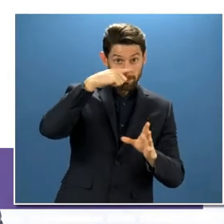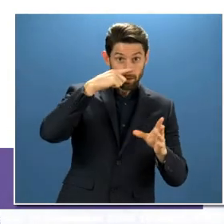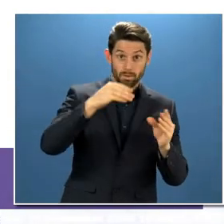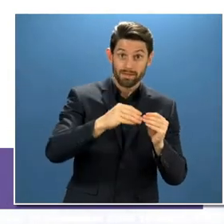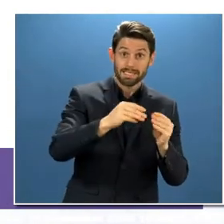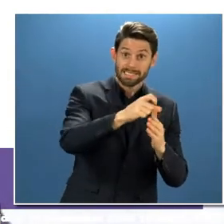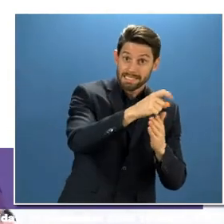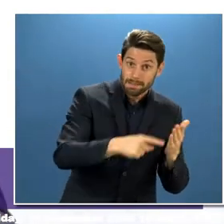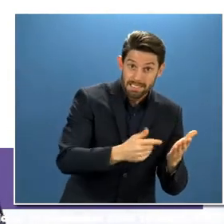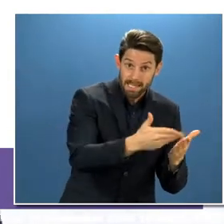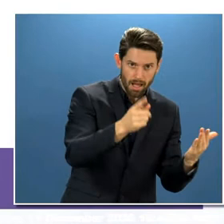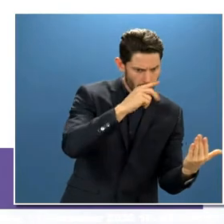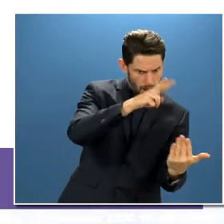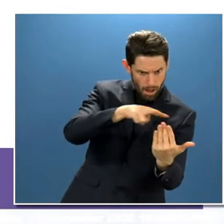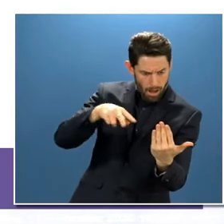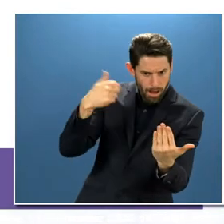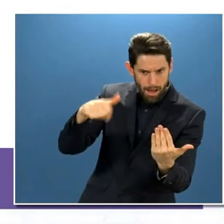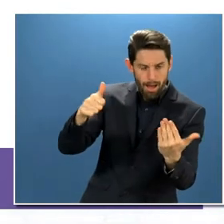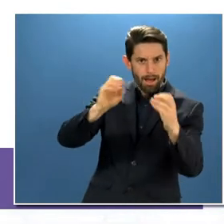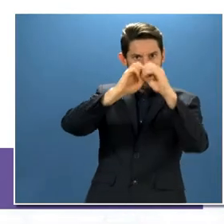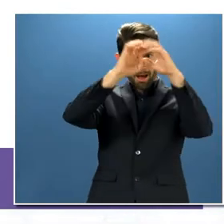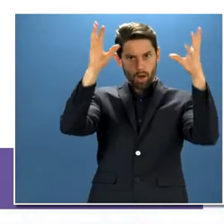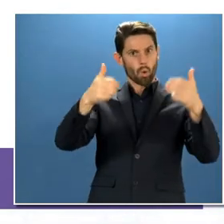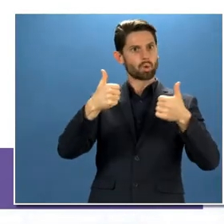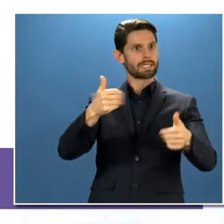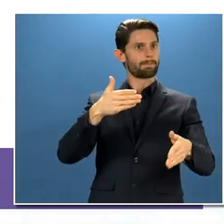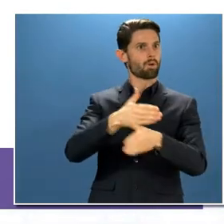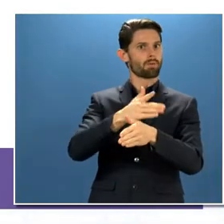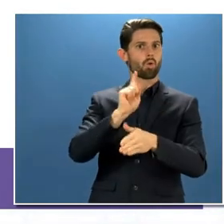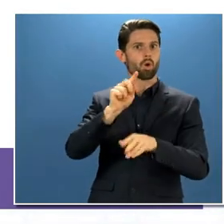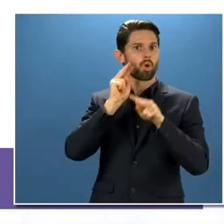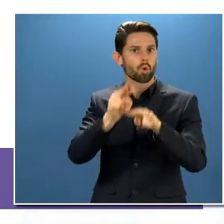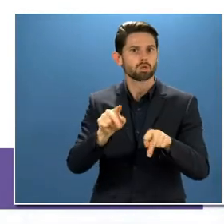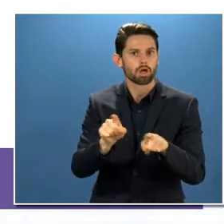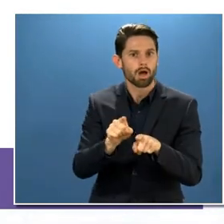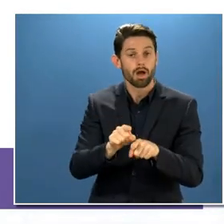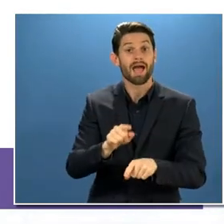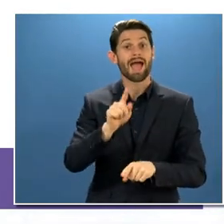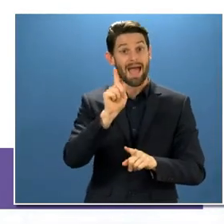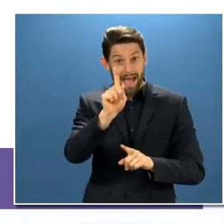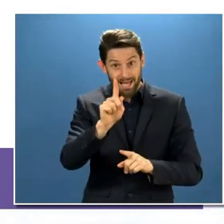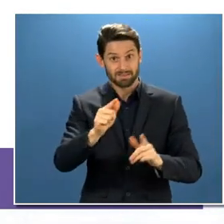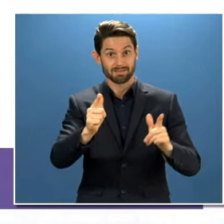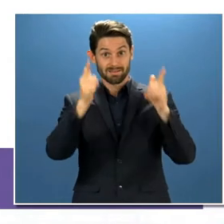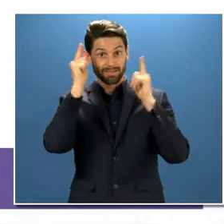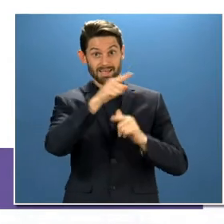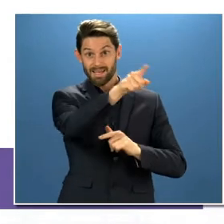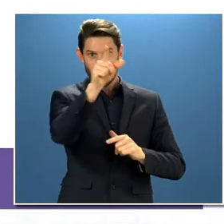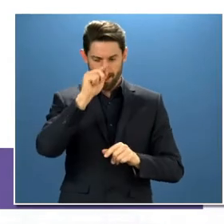all over Australia understand how to have innovative disability employment programs going forward.